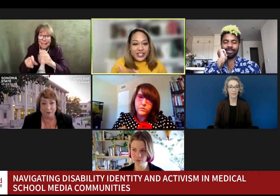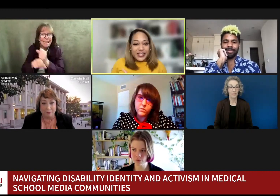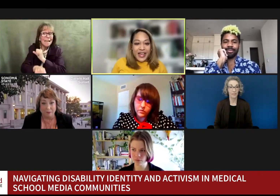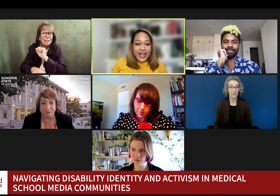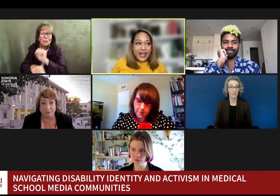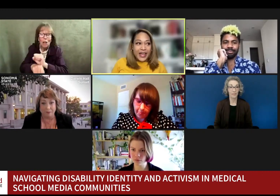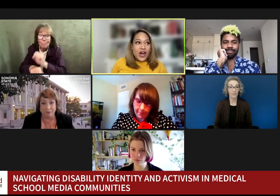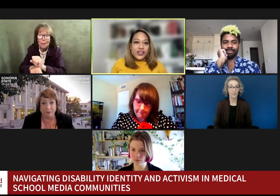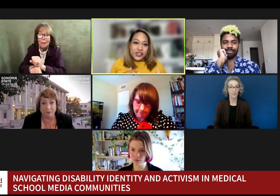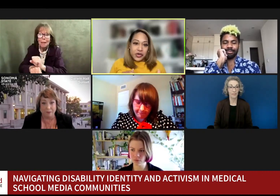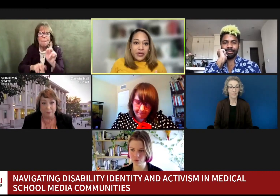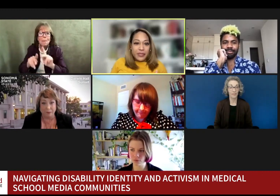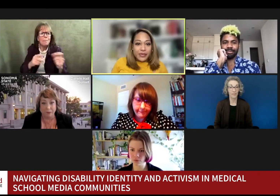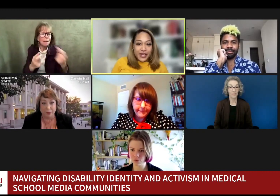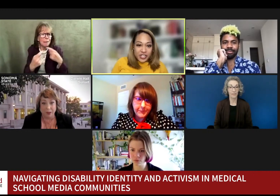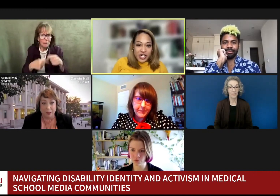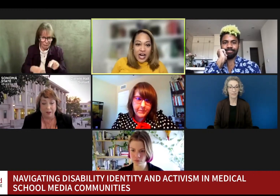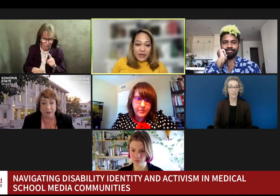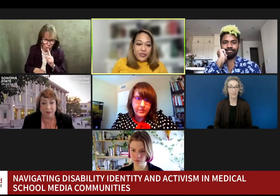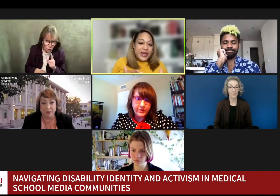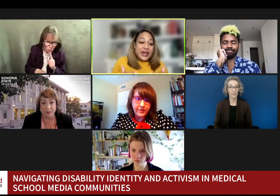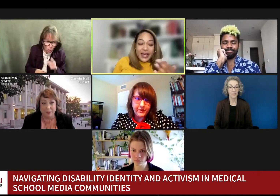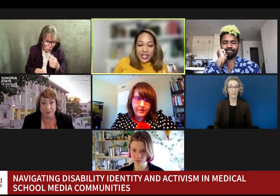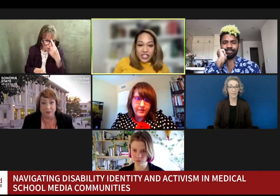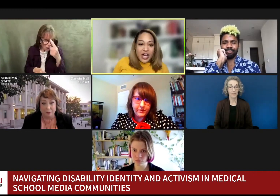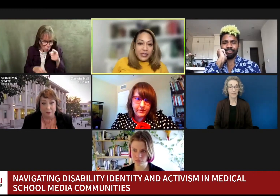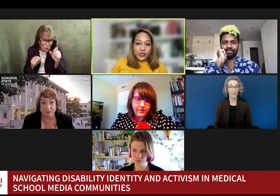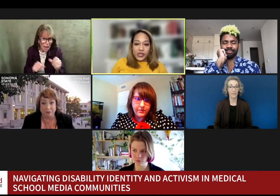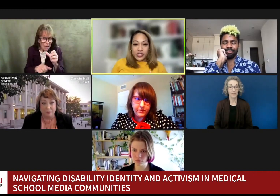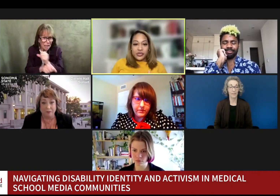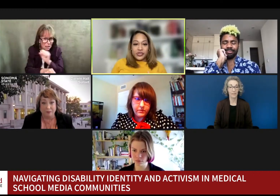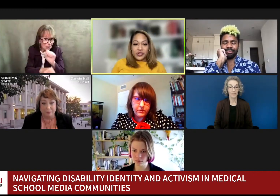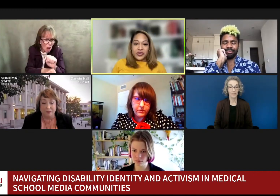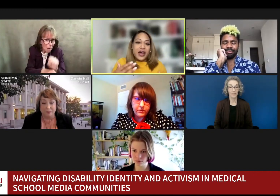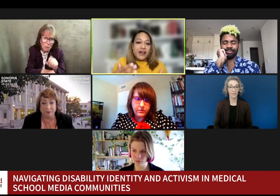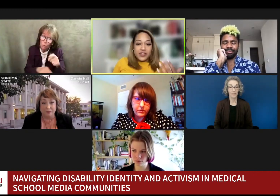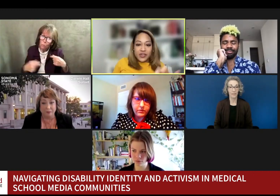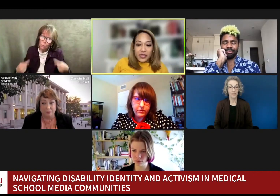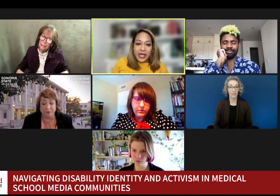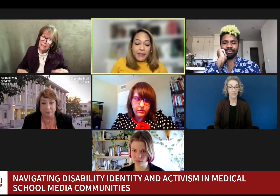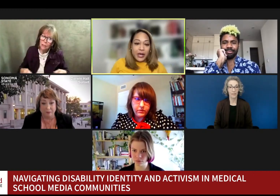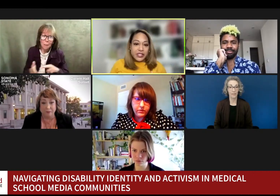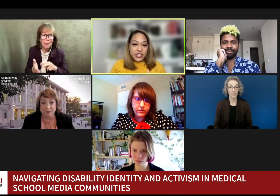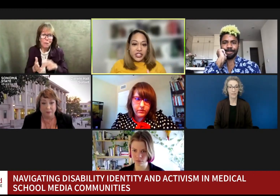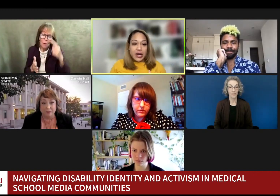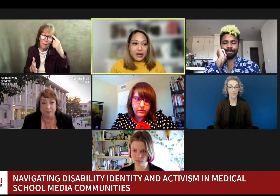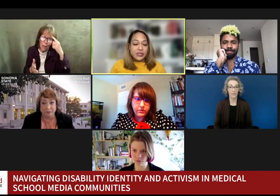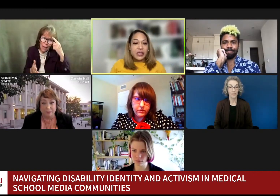are you sure you're gonna be able to get a job? You may not get a job as a wheelchair user. You're gonna have to start thinking about desk jobs.